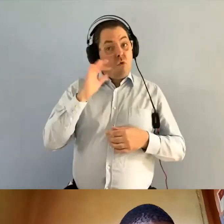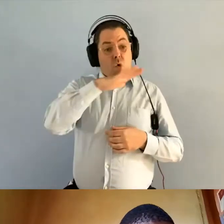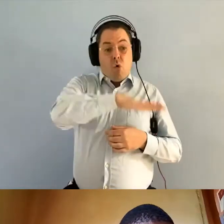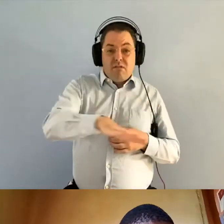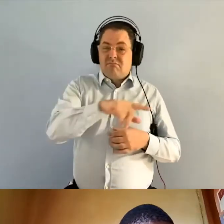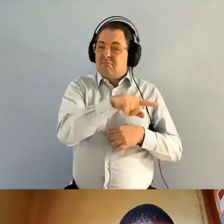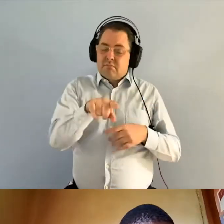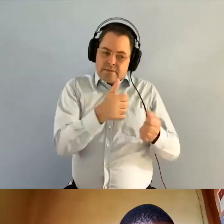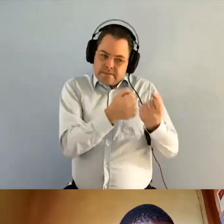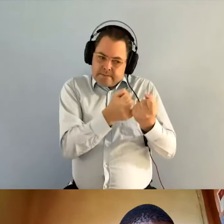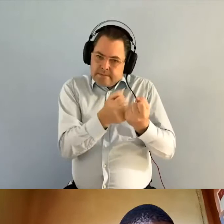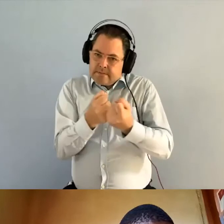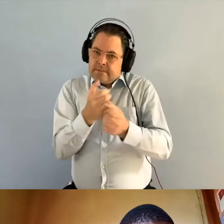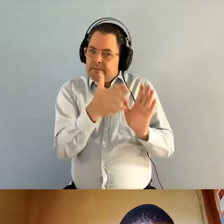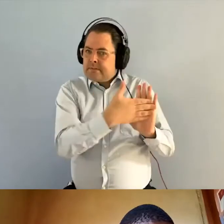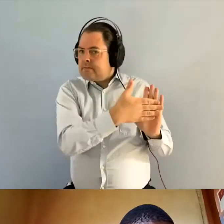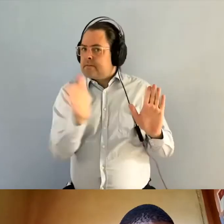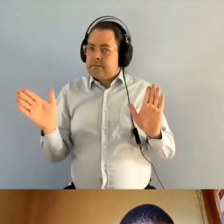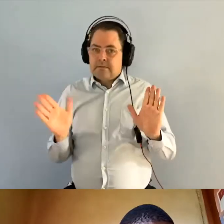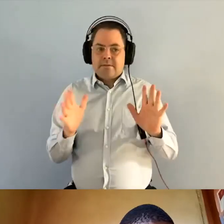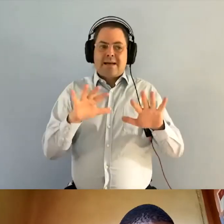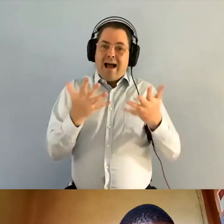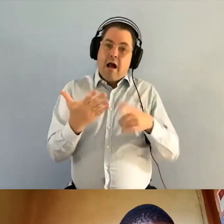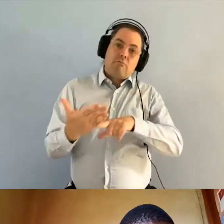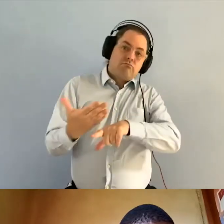the capacities of different groups, especially Wim and girls with